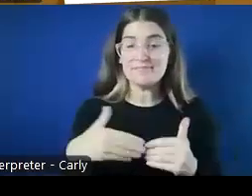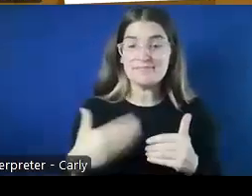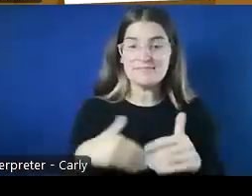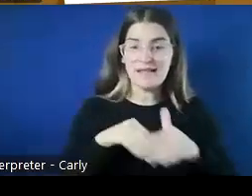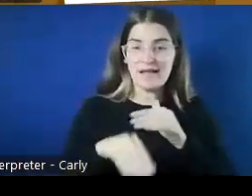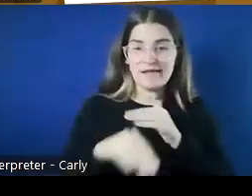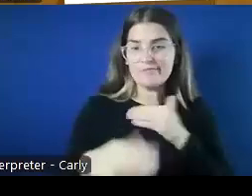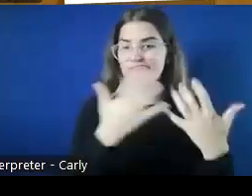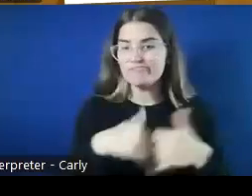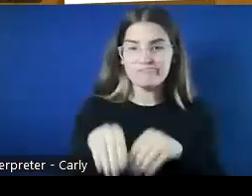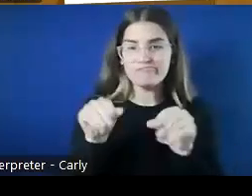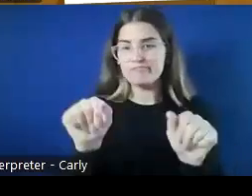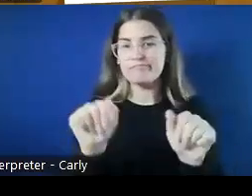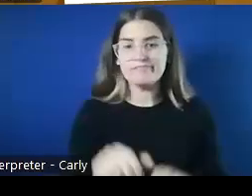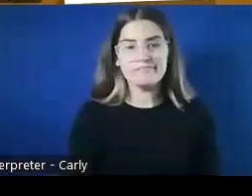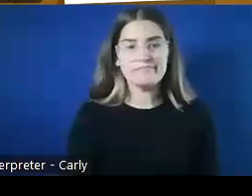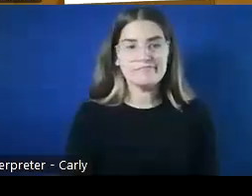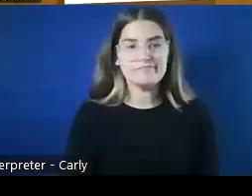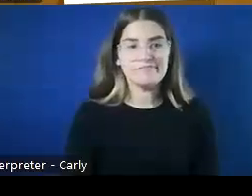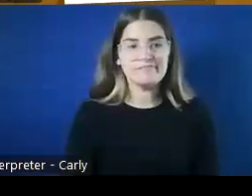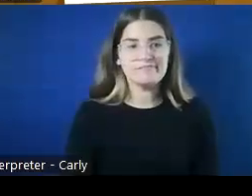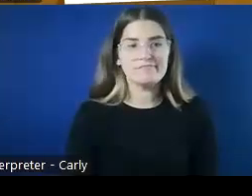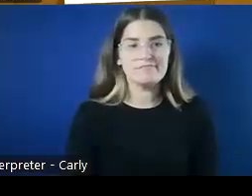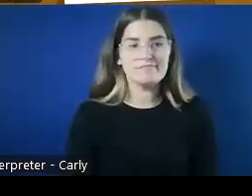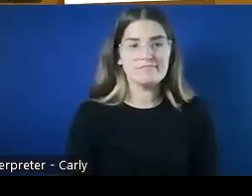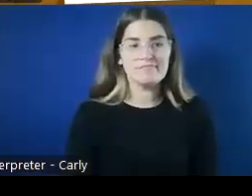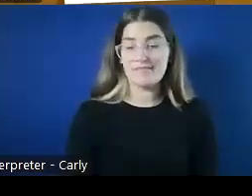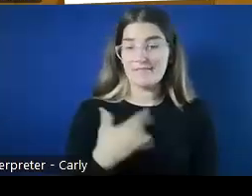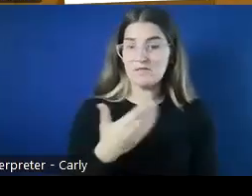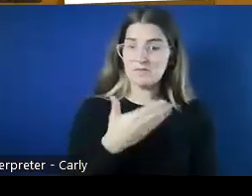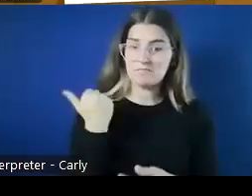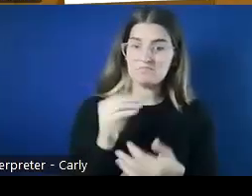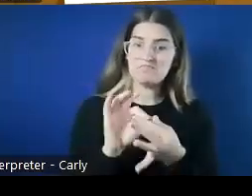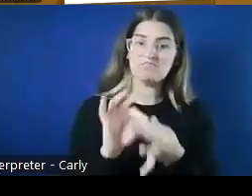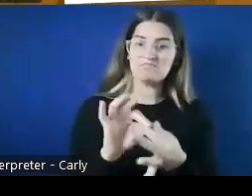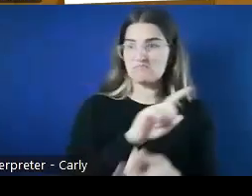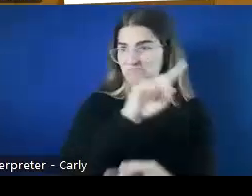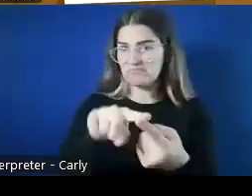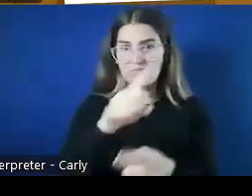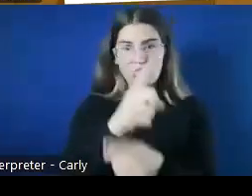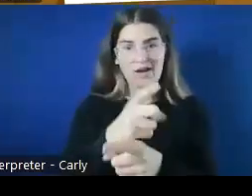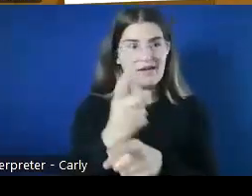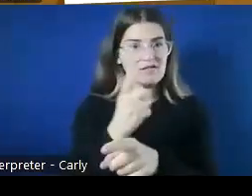our services with connection to appropriate referrals and services within the community